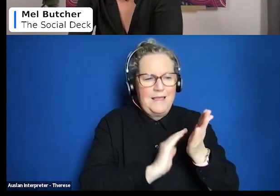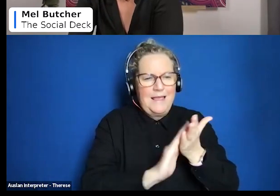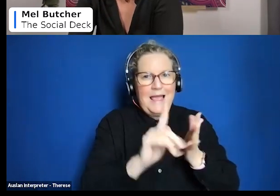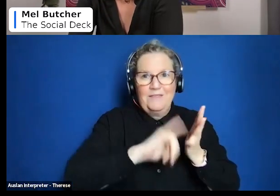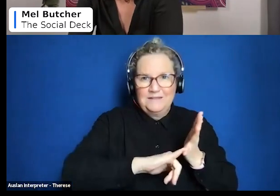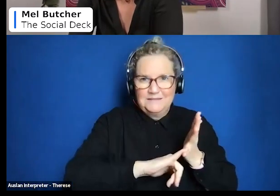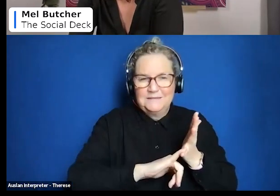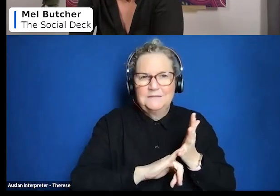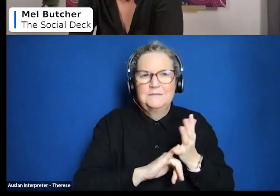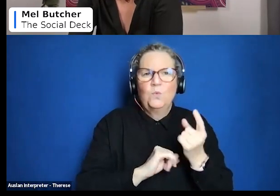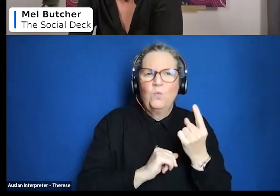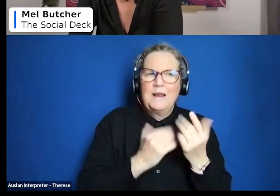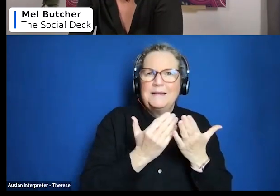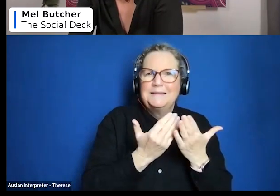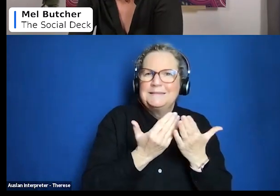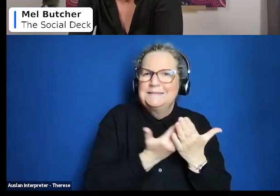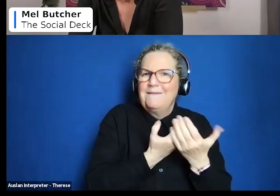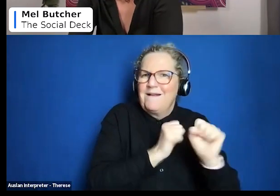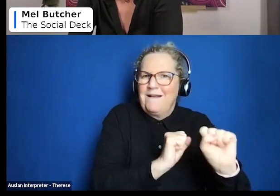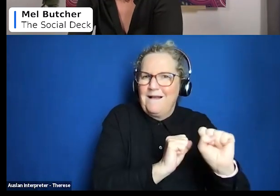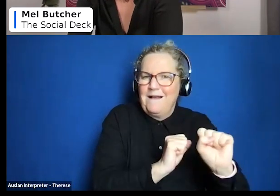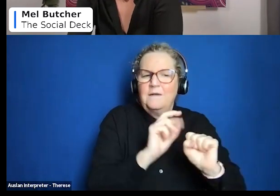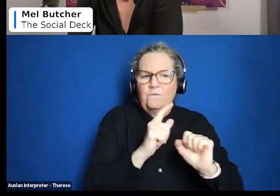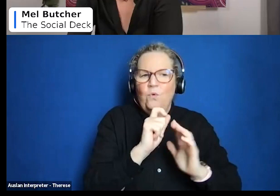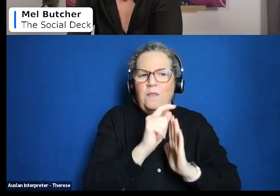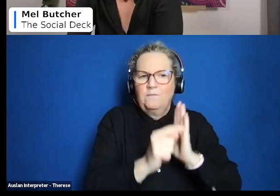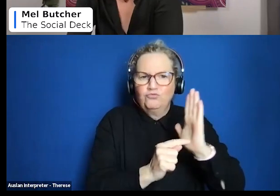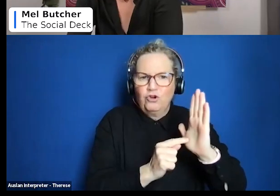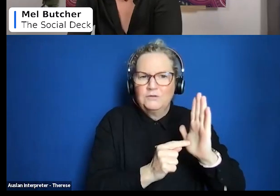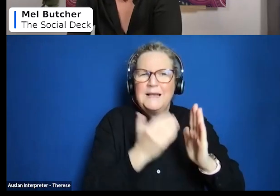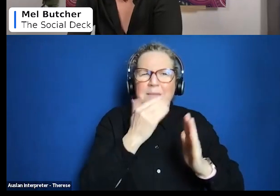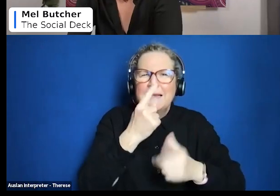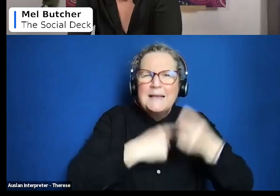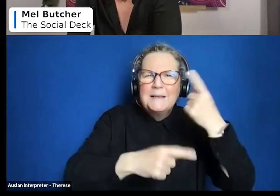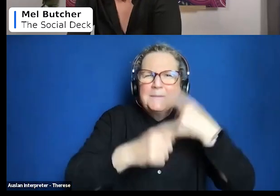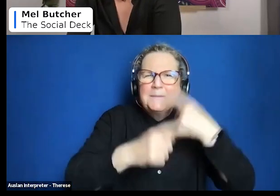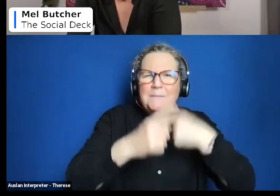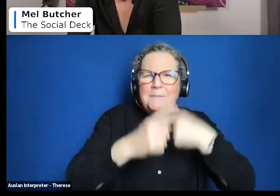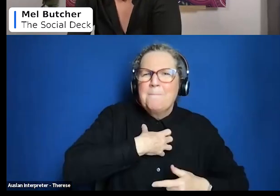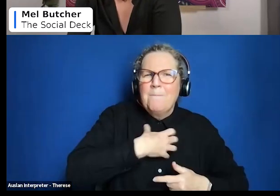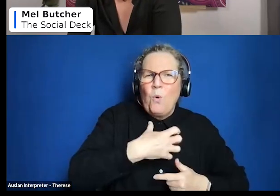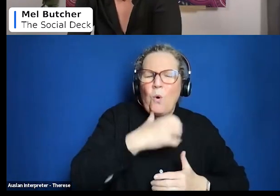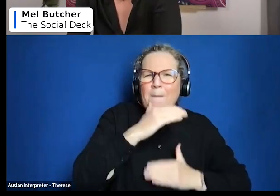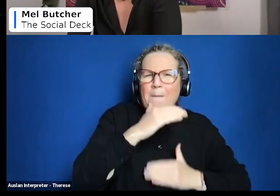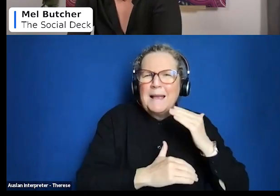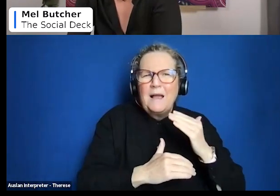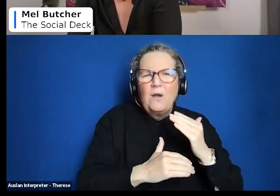of safeguards for the project. Can you explain a little bit more Why is a disability focused approach